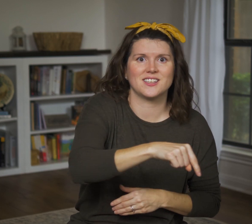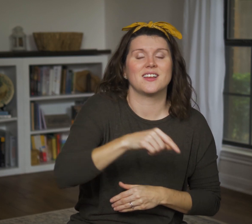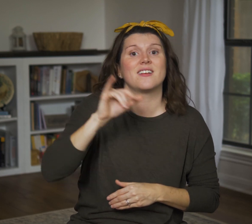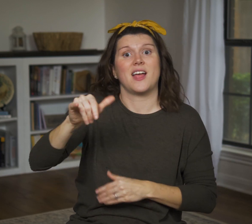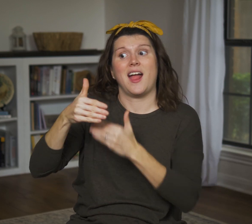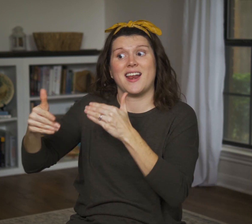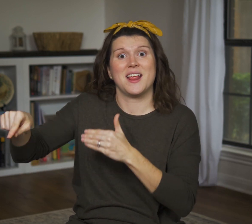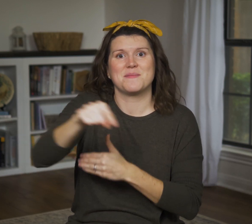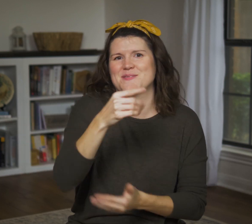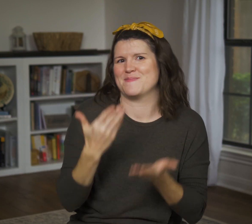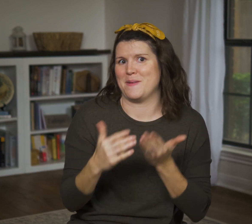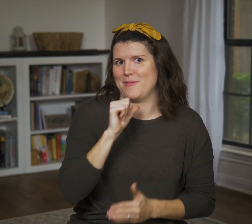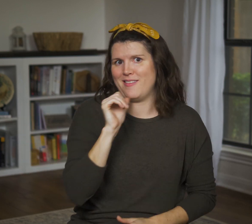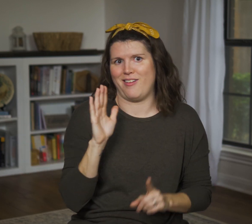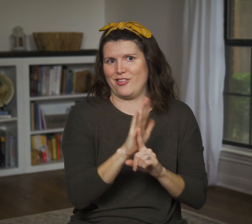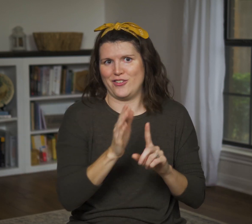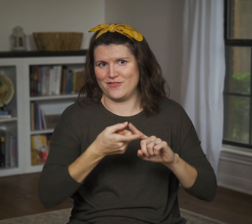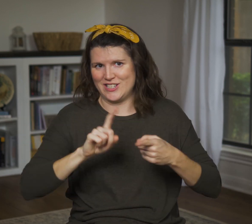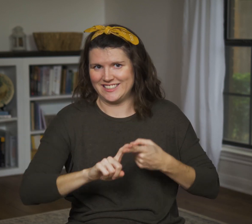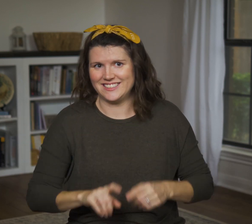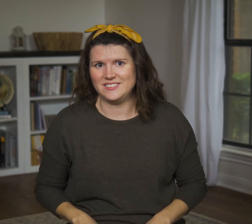and these neighbors are not their friends.